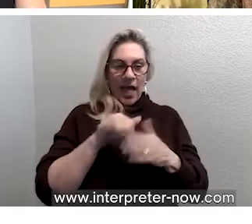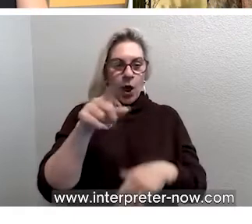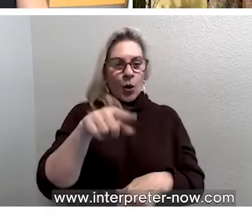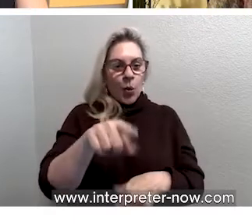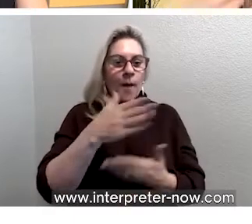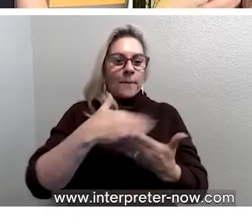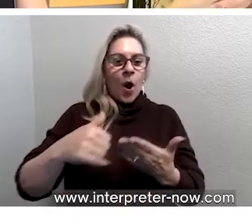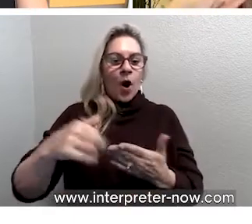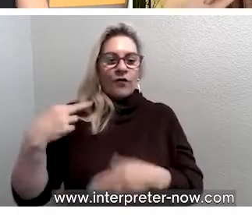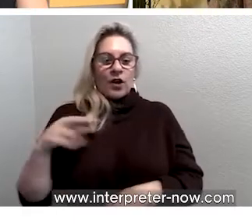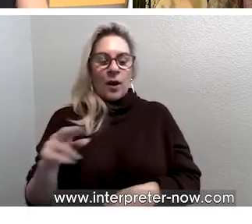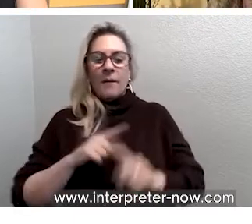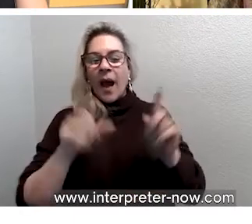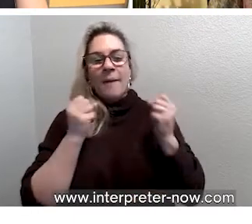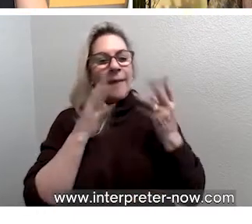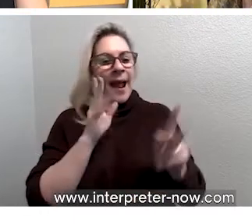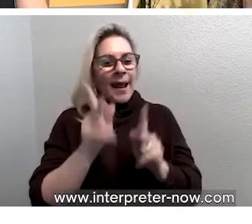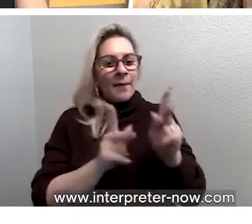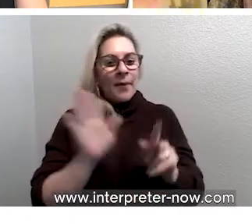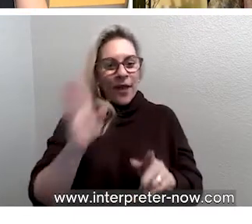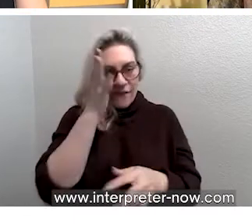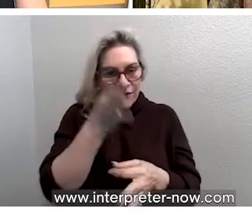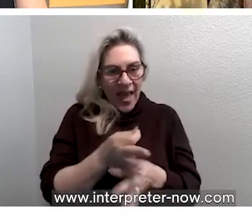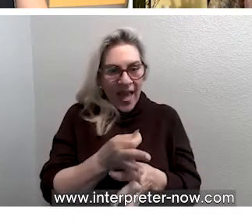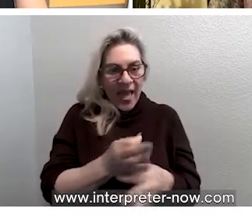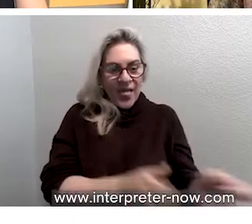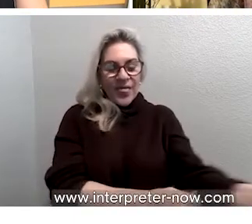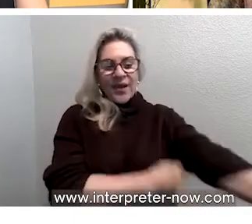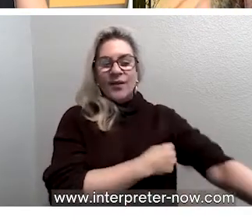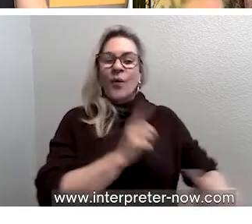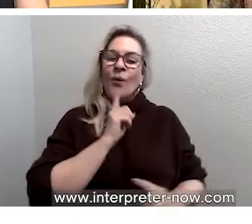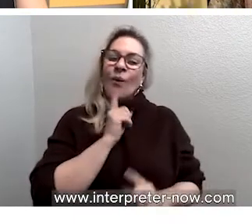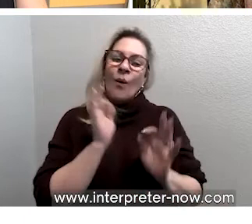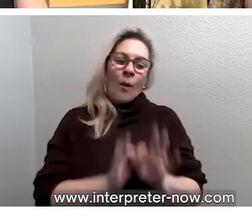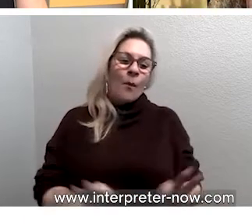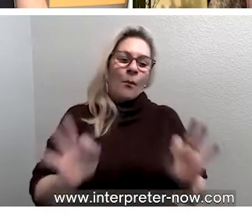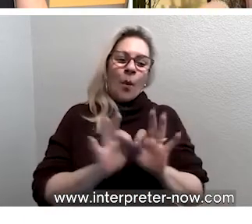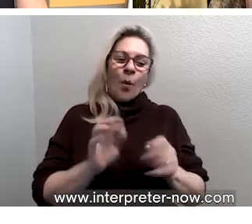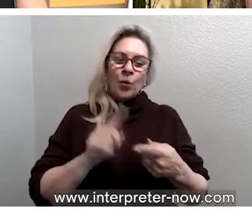folks who their faith is so important to who they are.